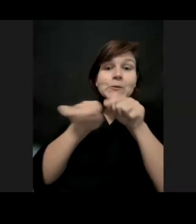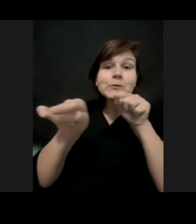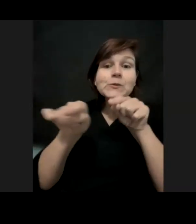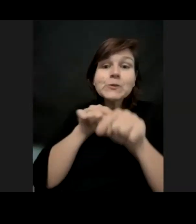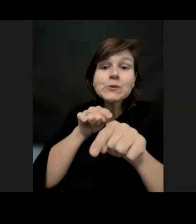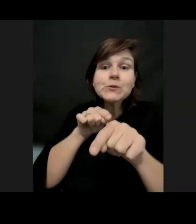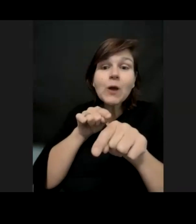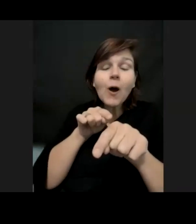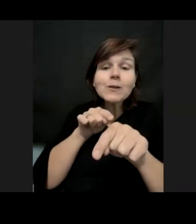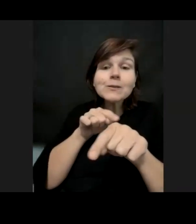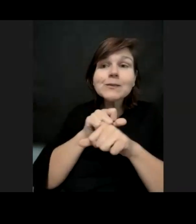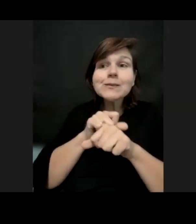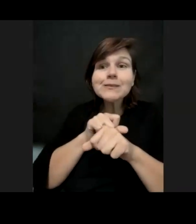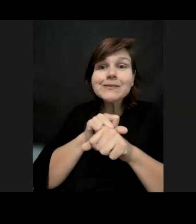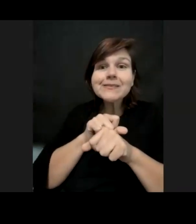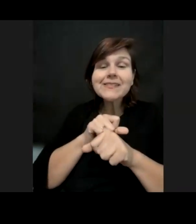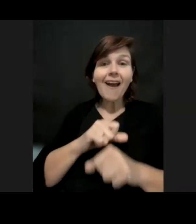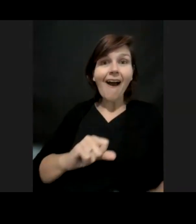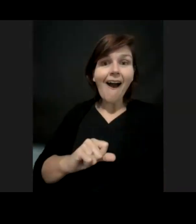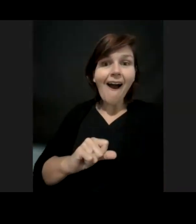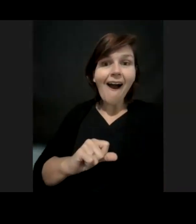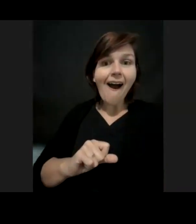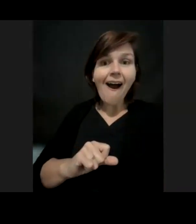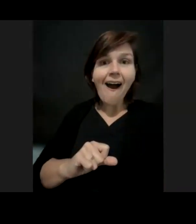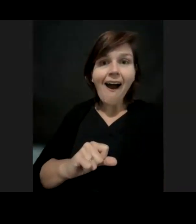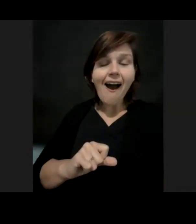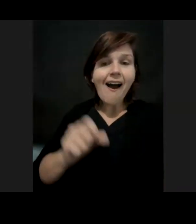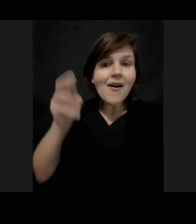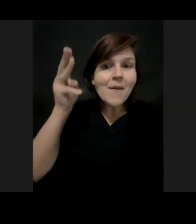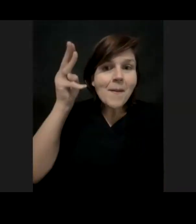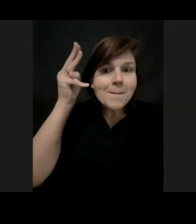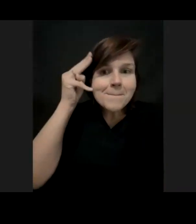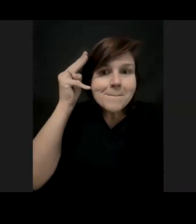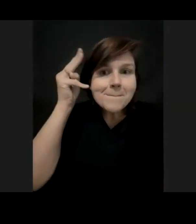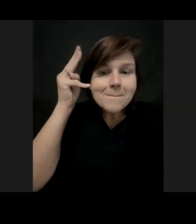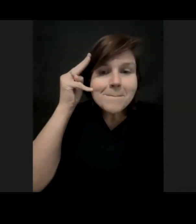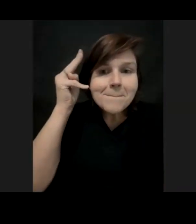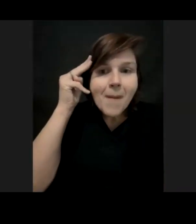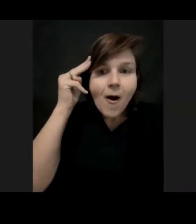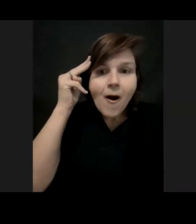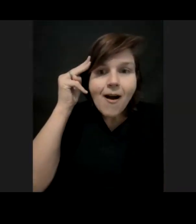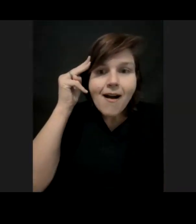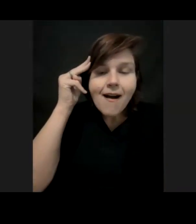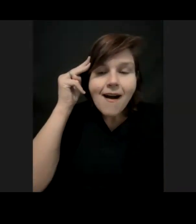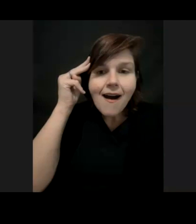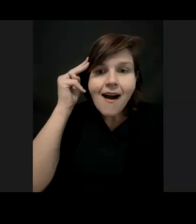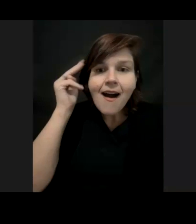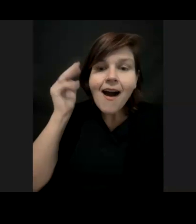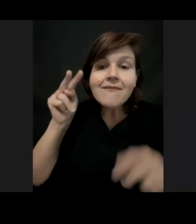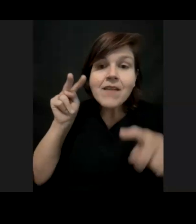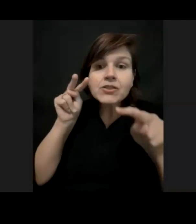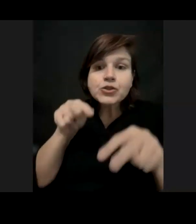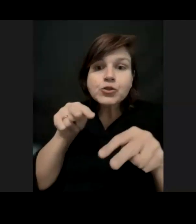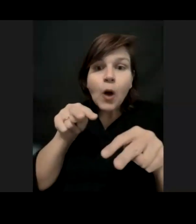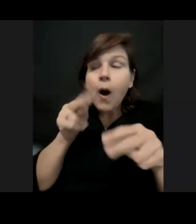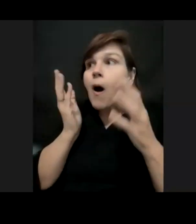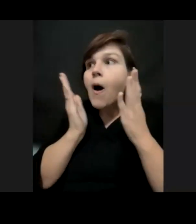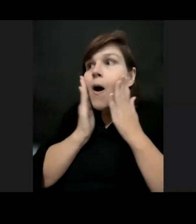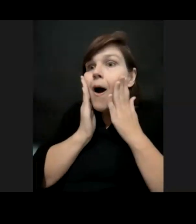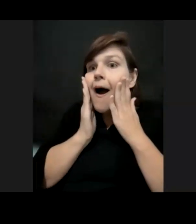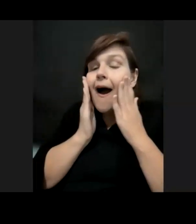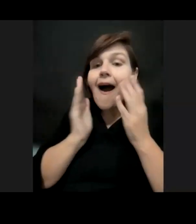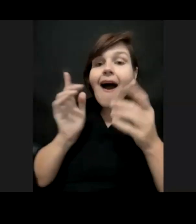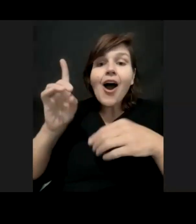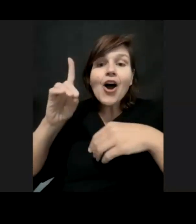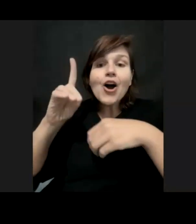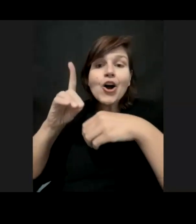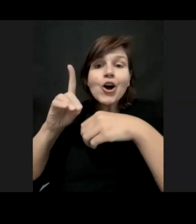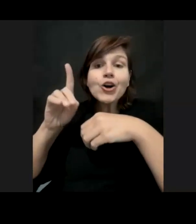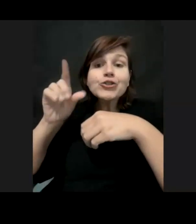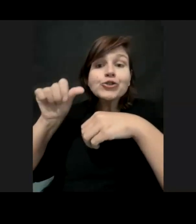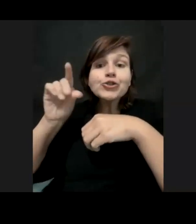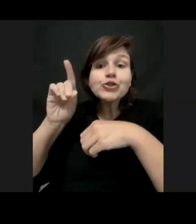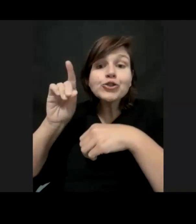[gasp] Just then, Marvin spotted Doug the Slooowww Slug!